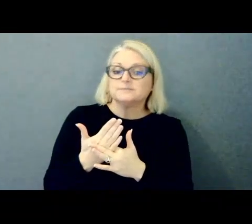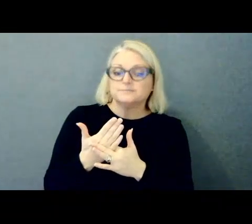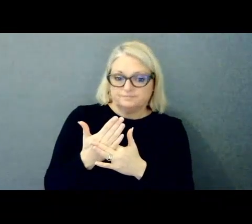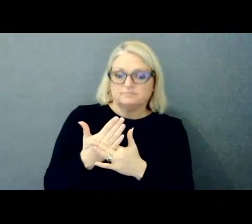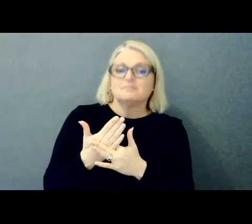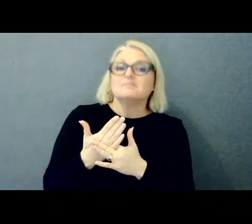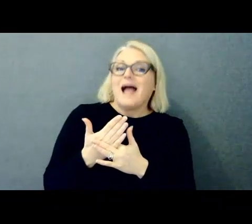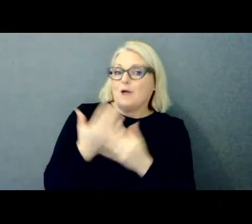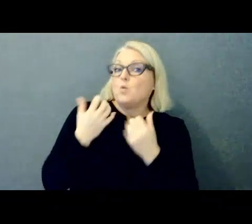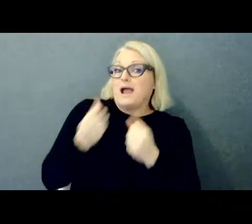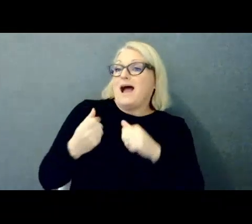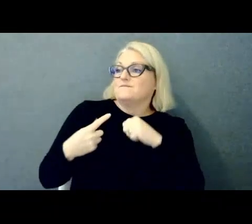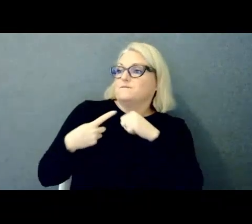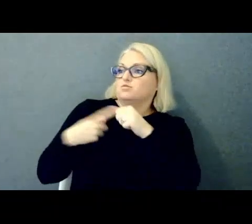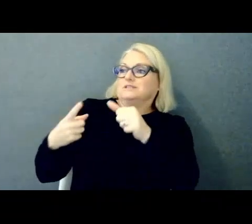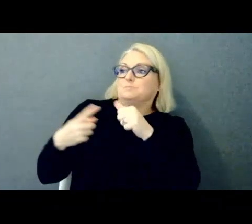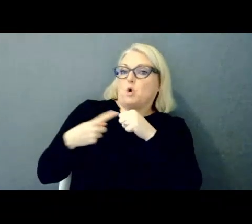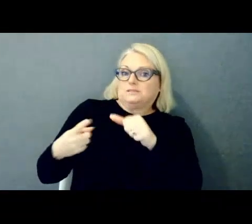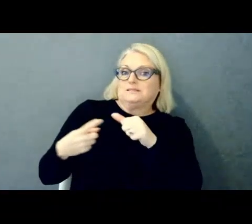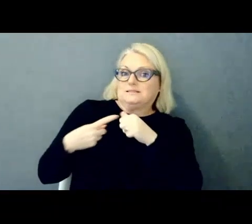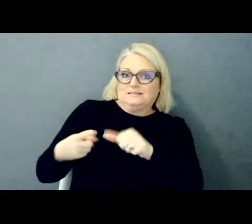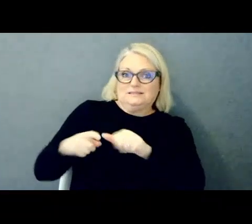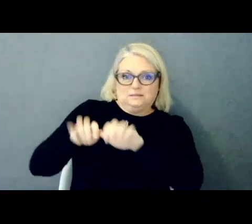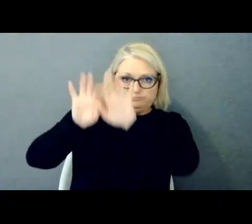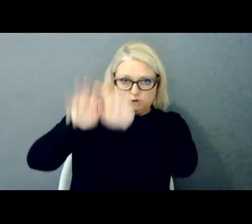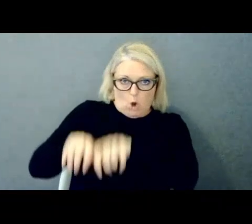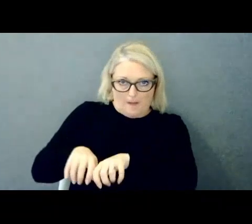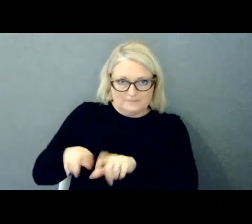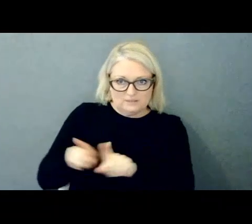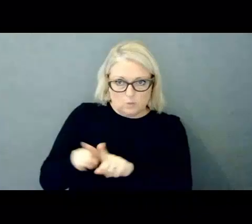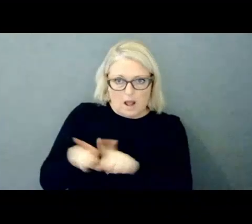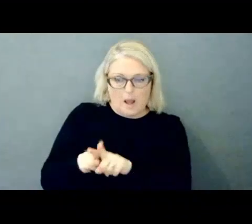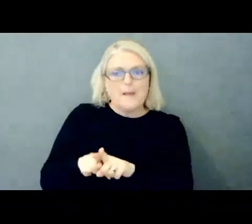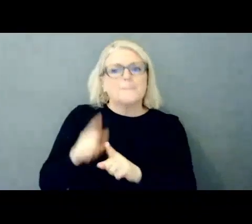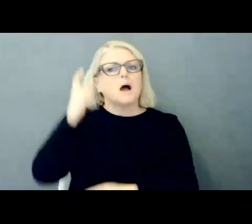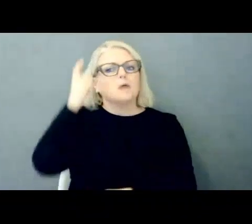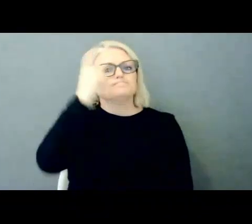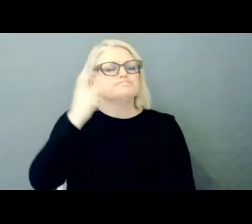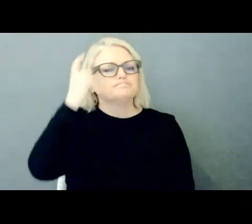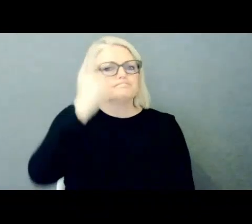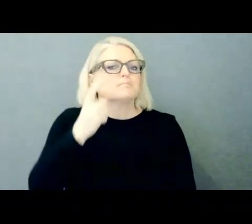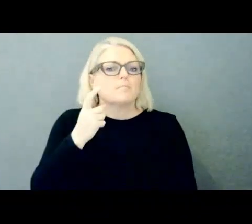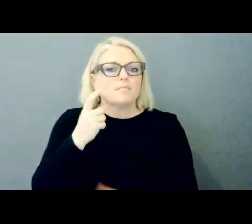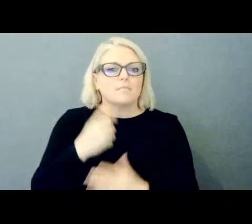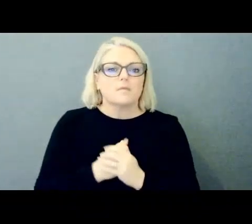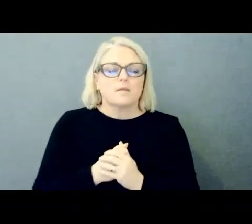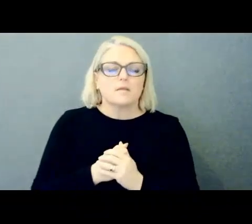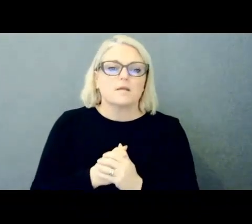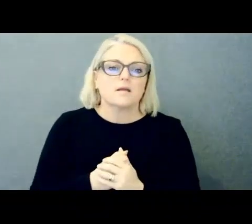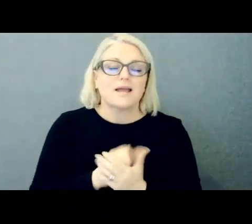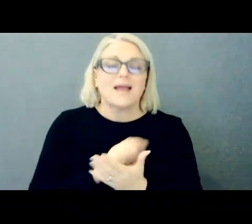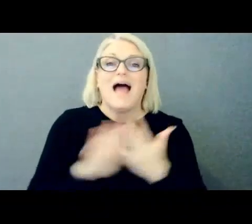but just if you had any further points around access for people with disability and also making sure that services are inclusive